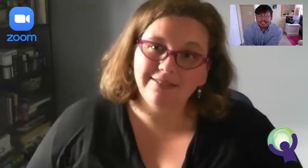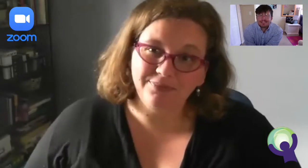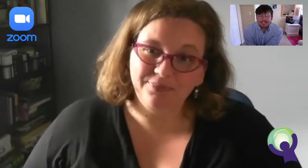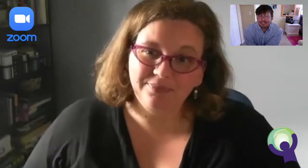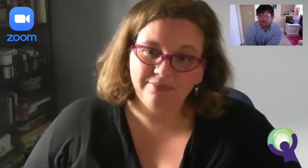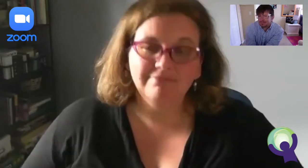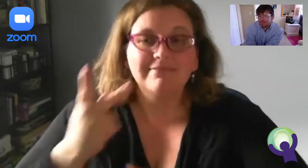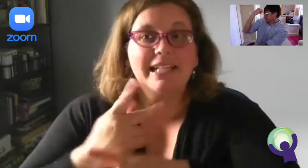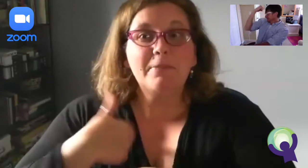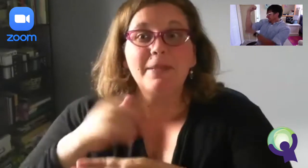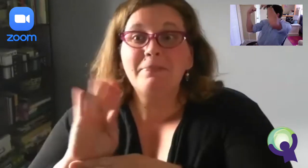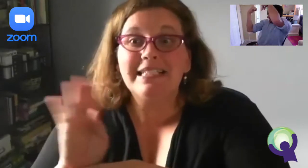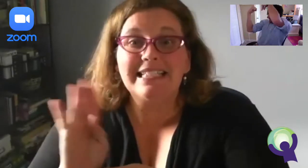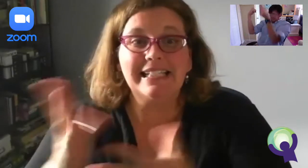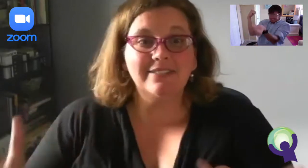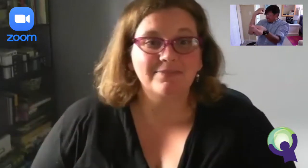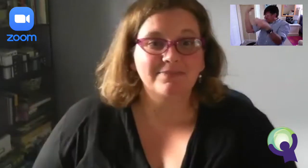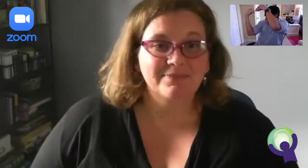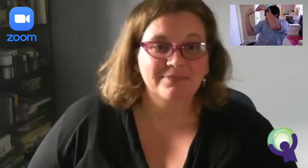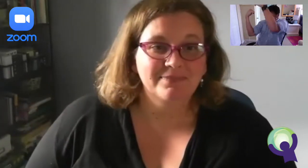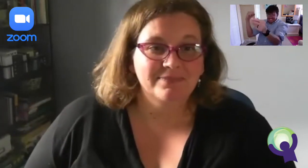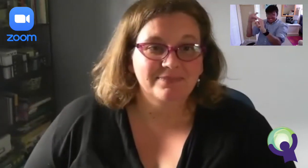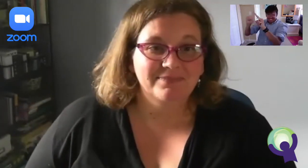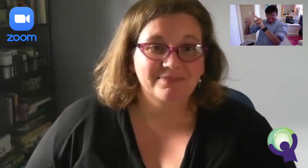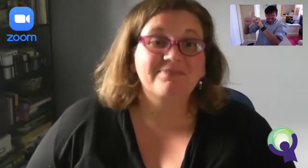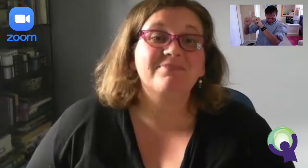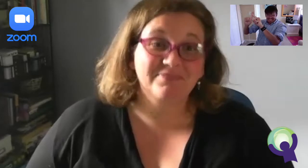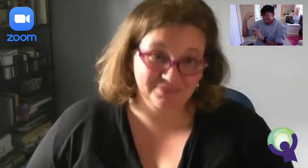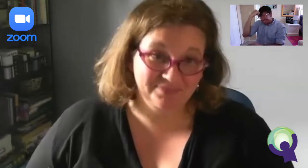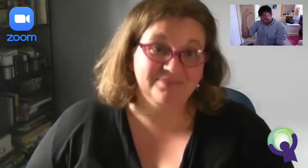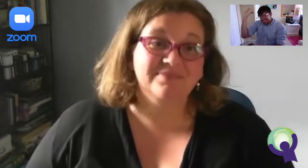really do enjoy that. It just--it keeps me busy.